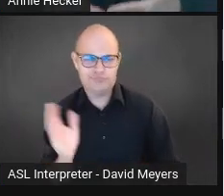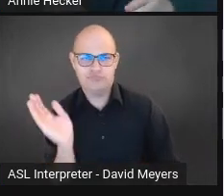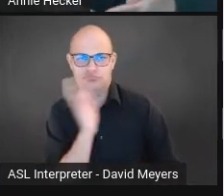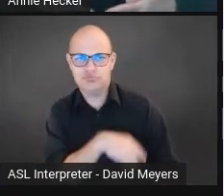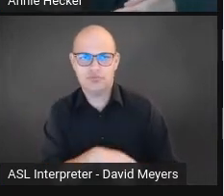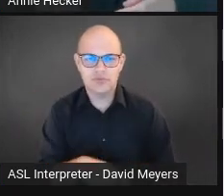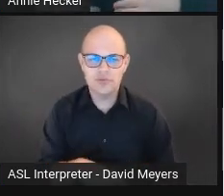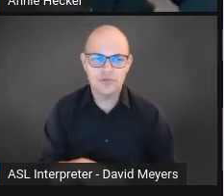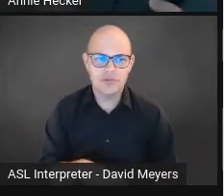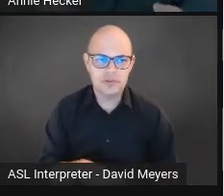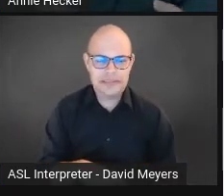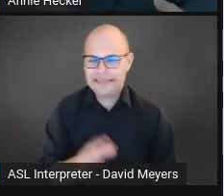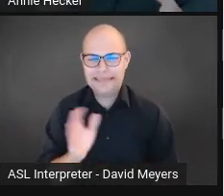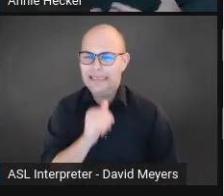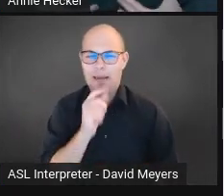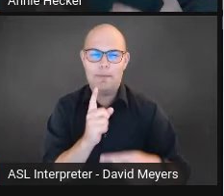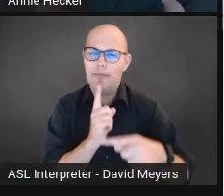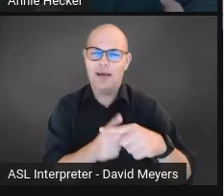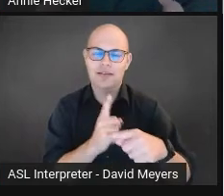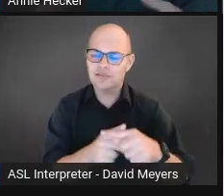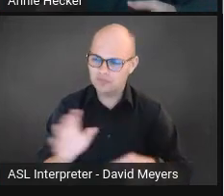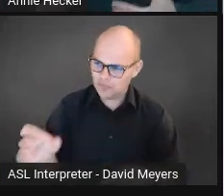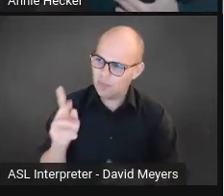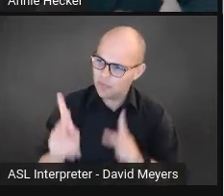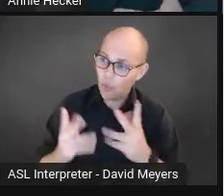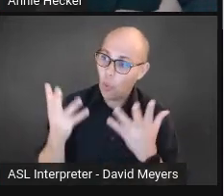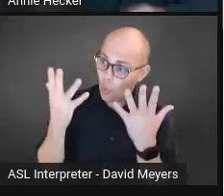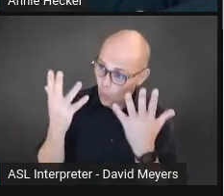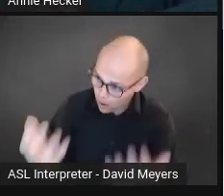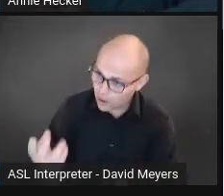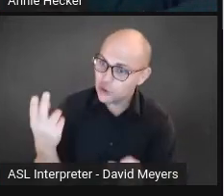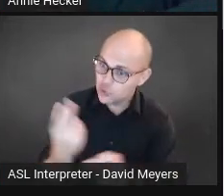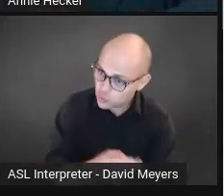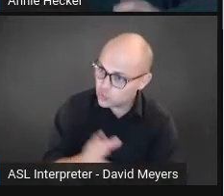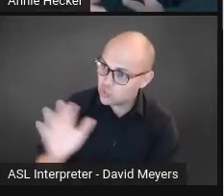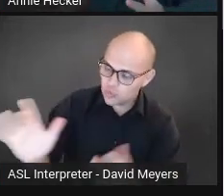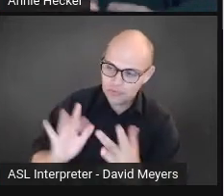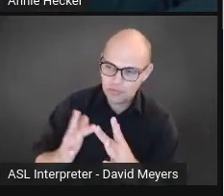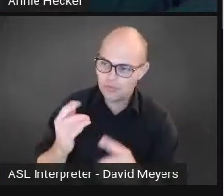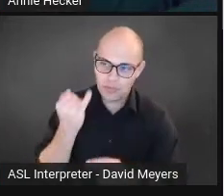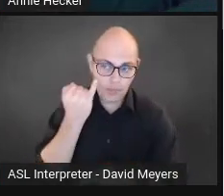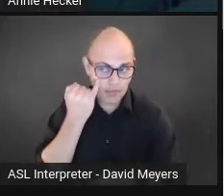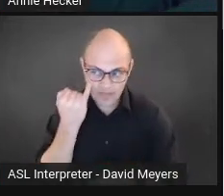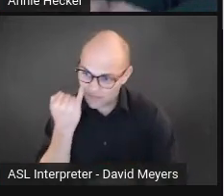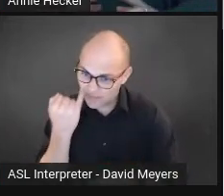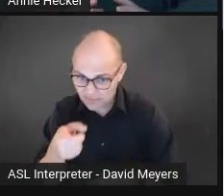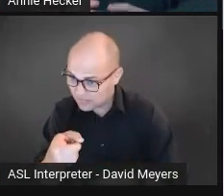people want to use your site and they won't be able to if you do this thing.